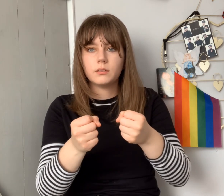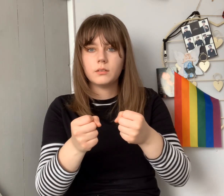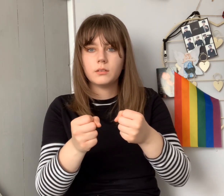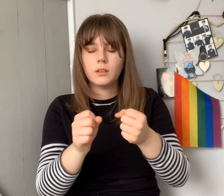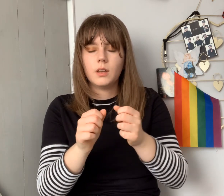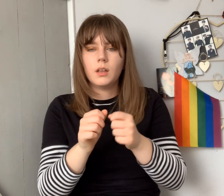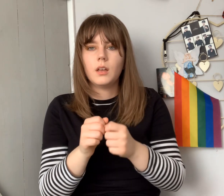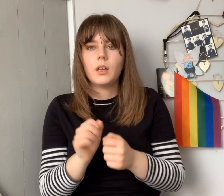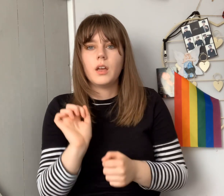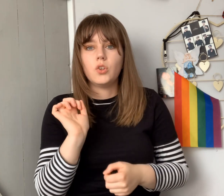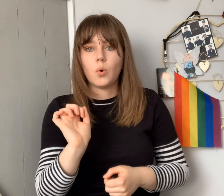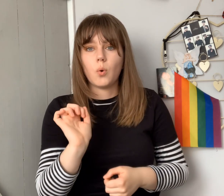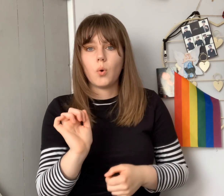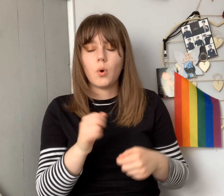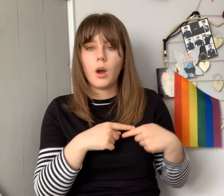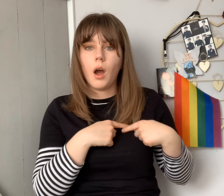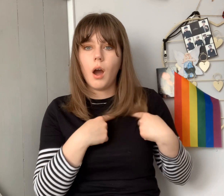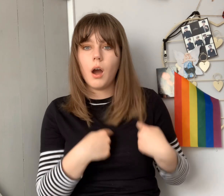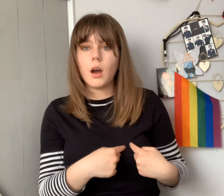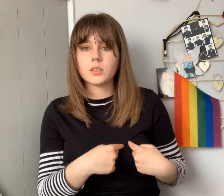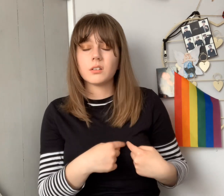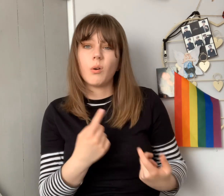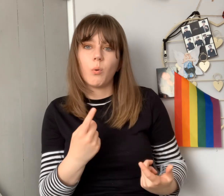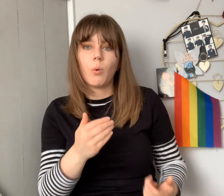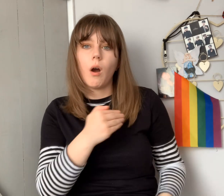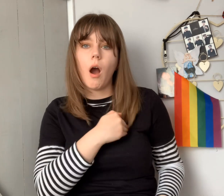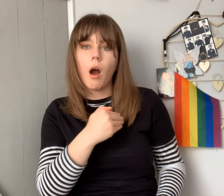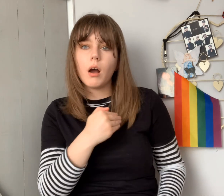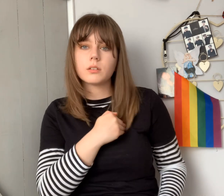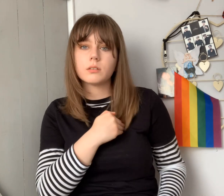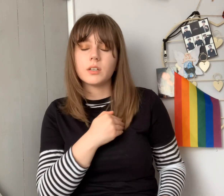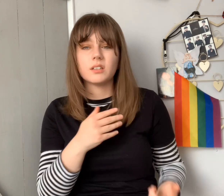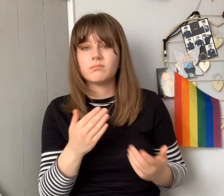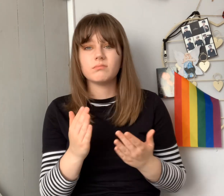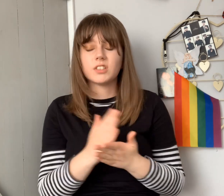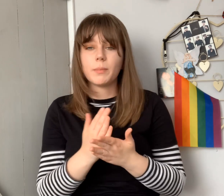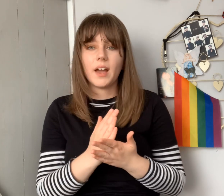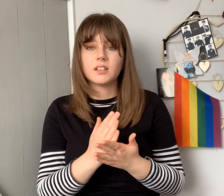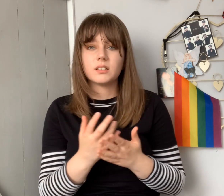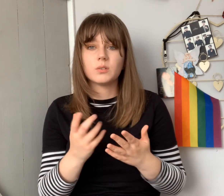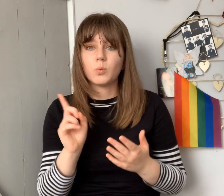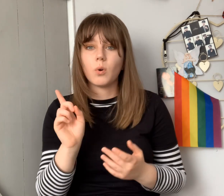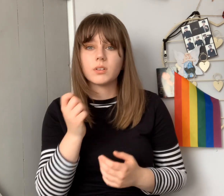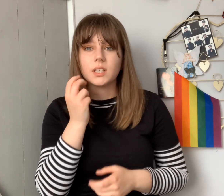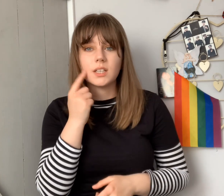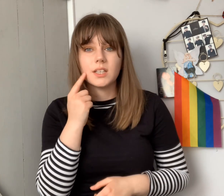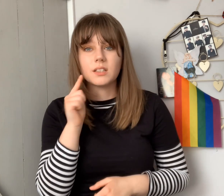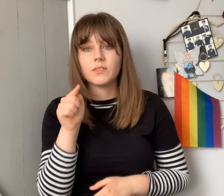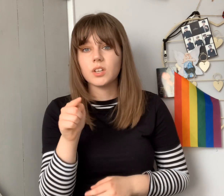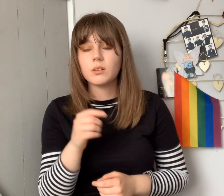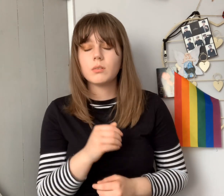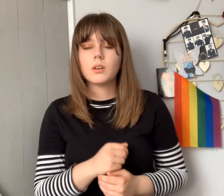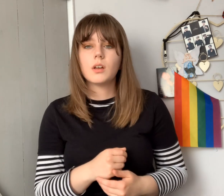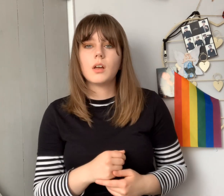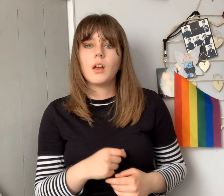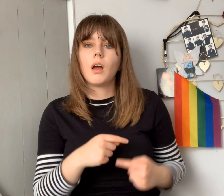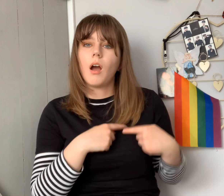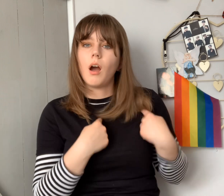break your heart" or heart It depends what's easy for you